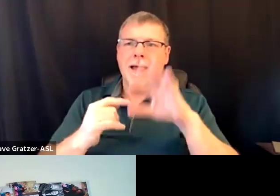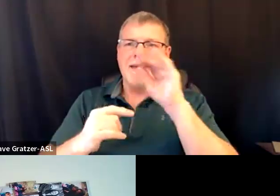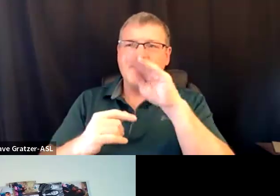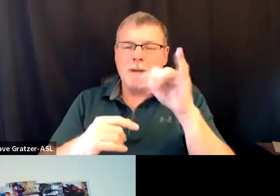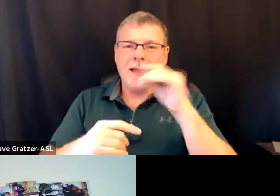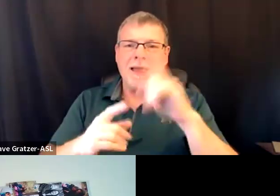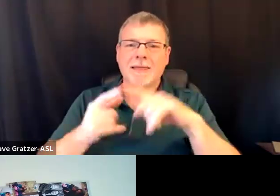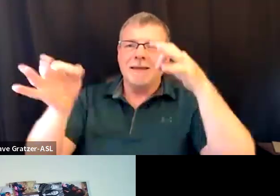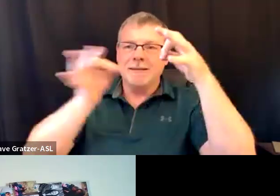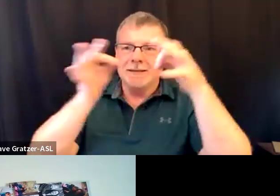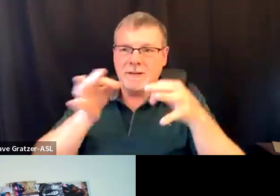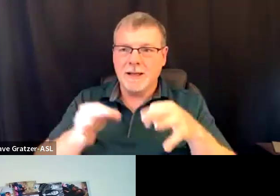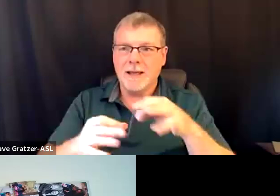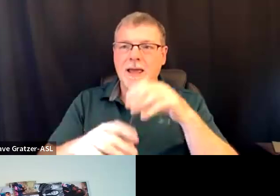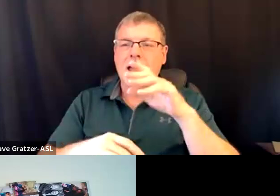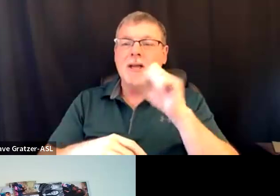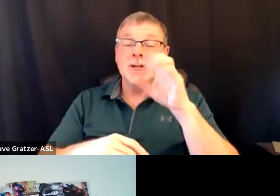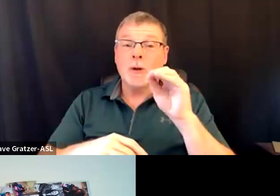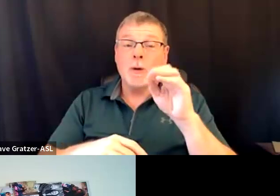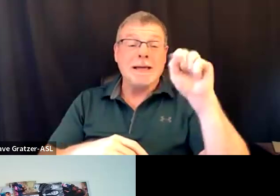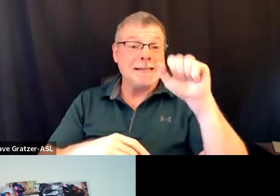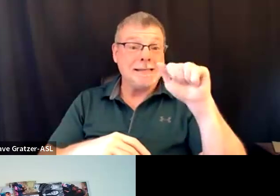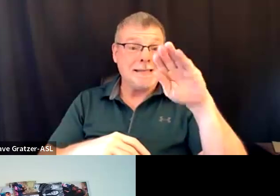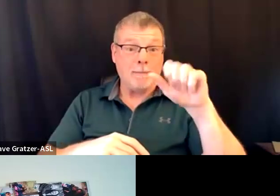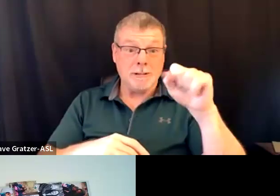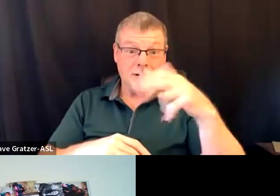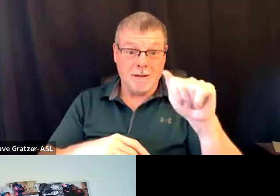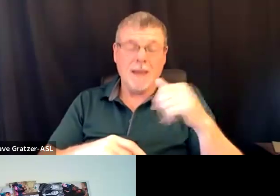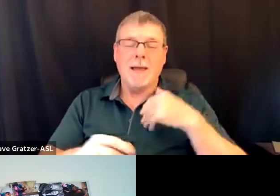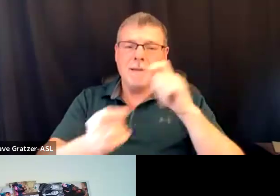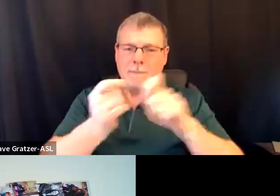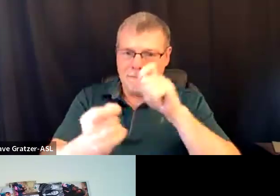and the definition of SMI. So SAMHSA has a specific definition